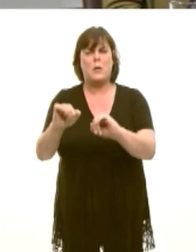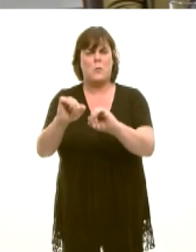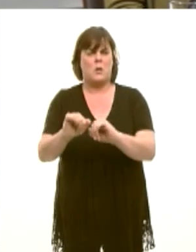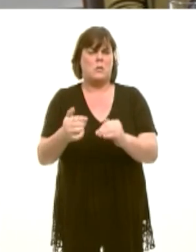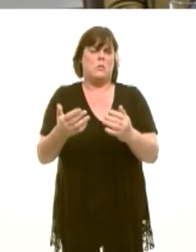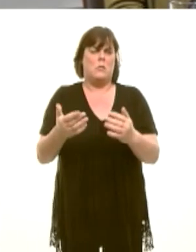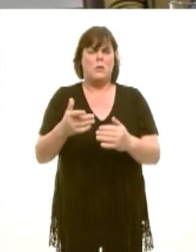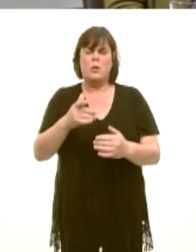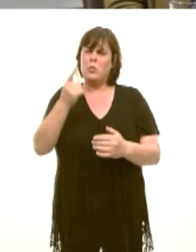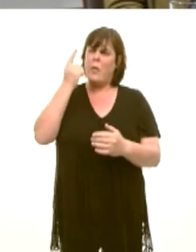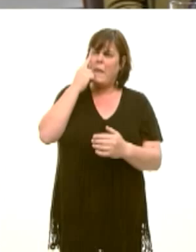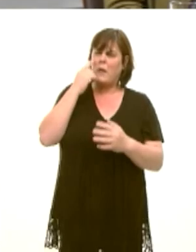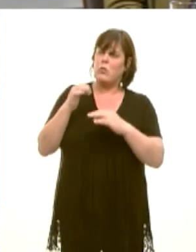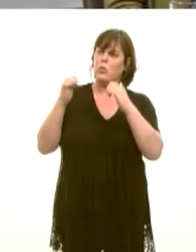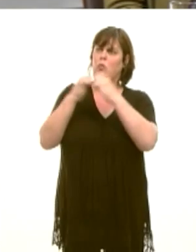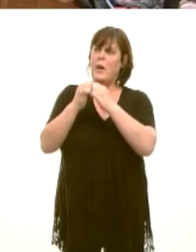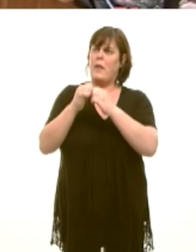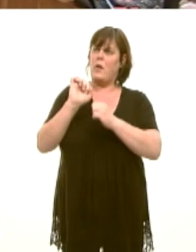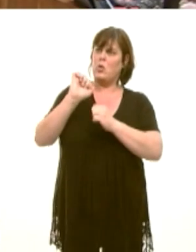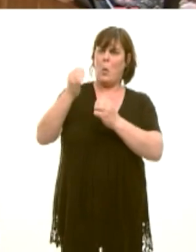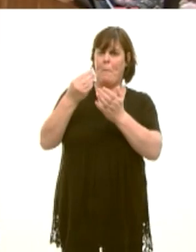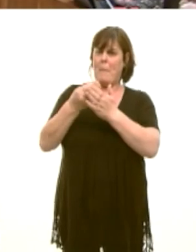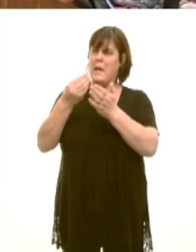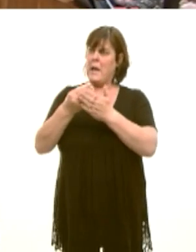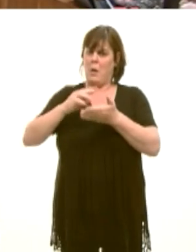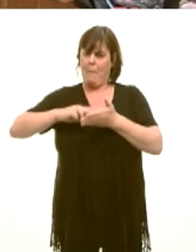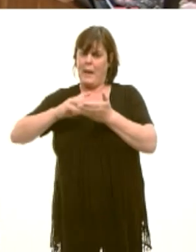me that a better use of some of the money that youíre planning to spend on your M4